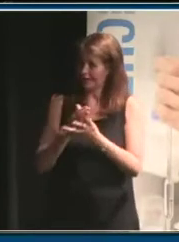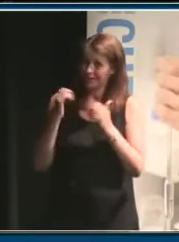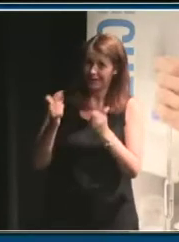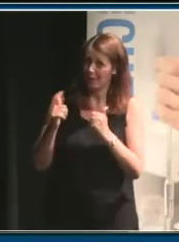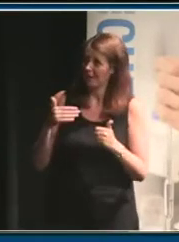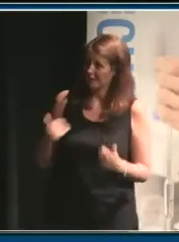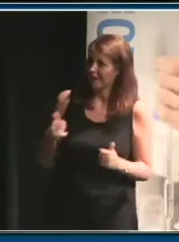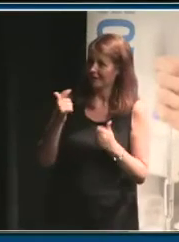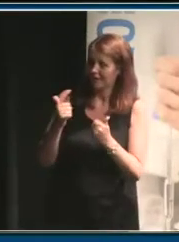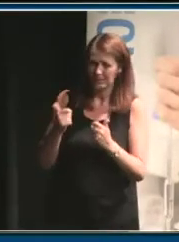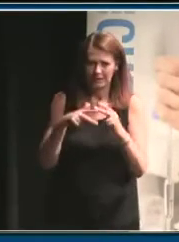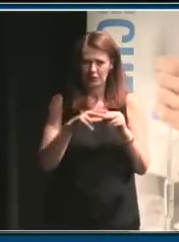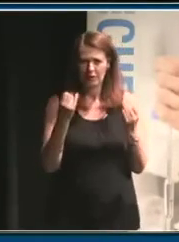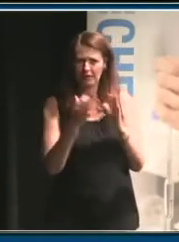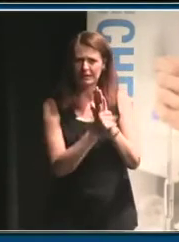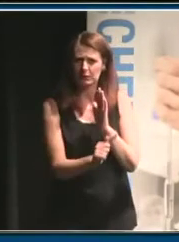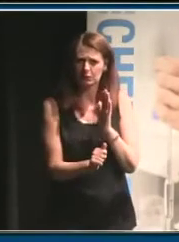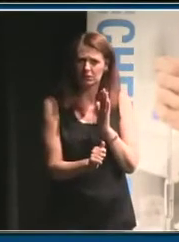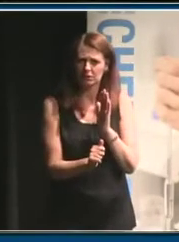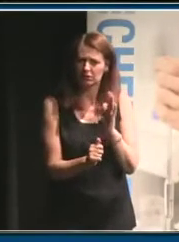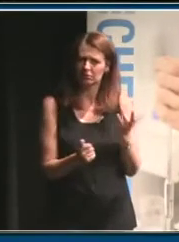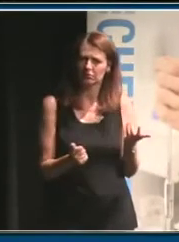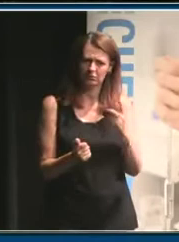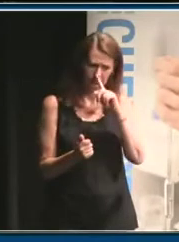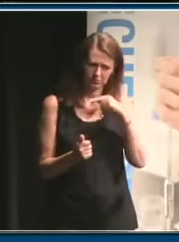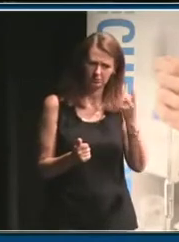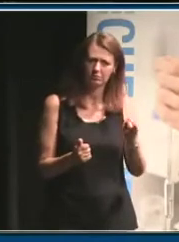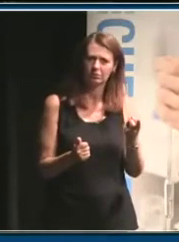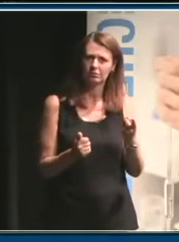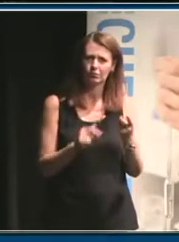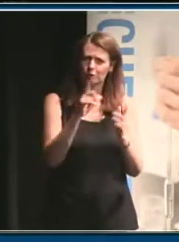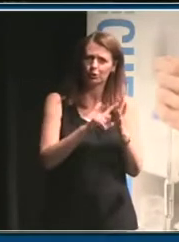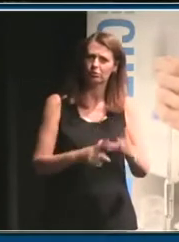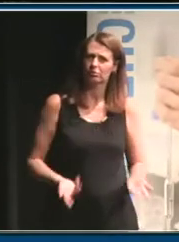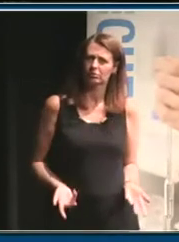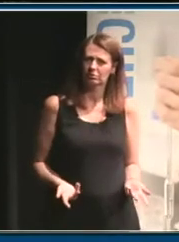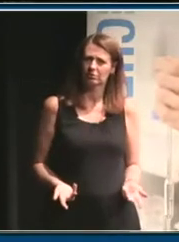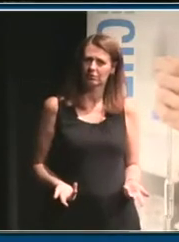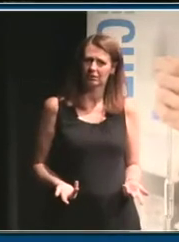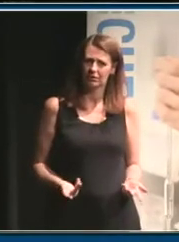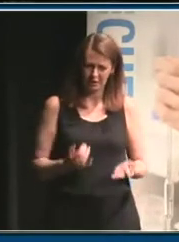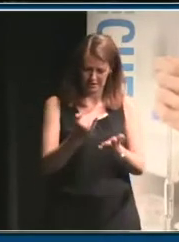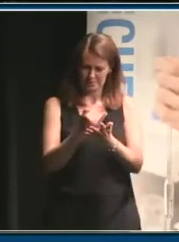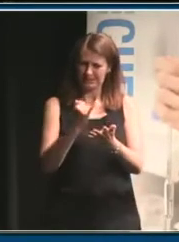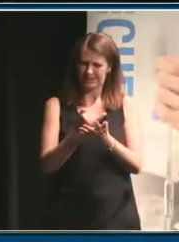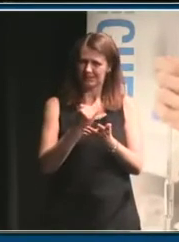don't have the skill set to do it, what do you do? So this is a mistake to believe that this is an